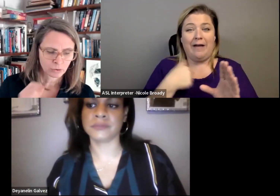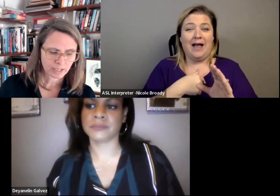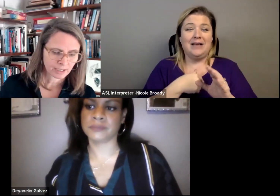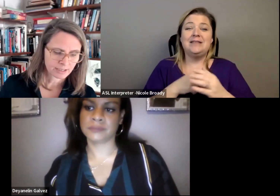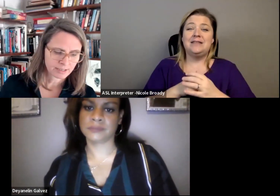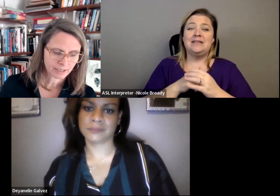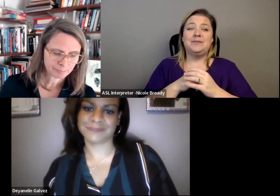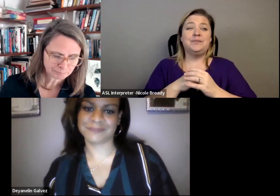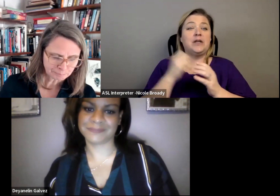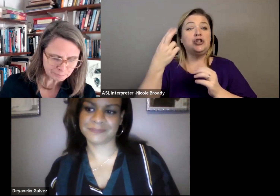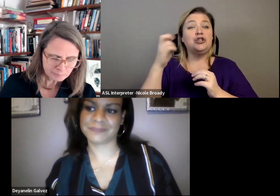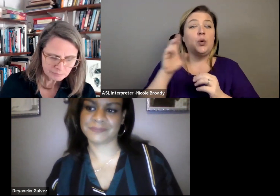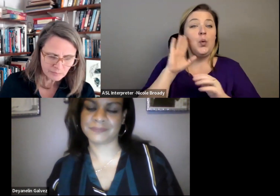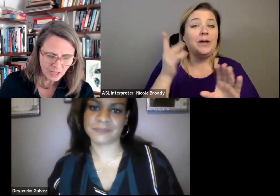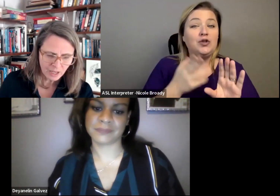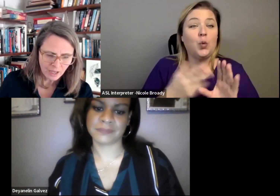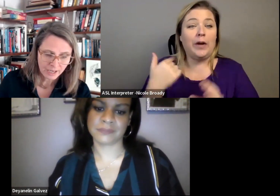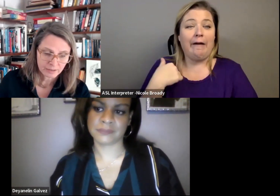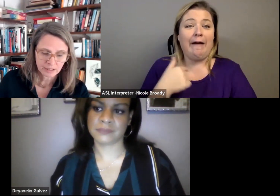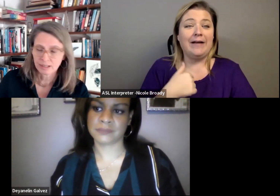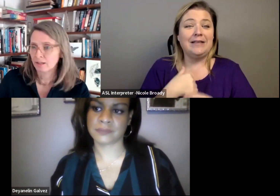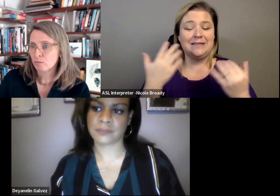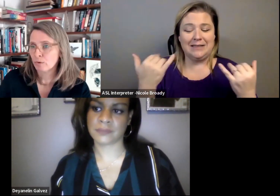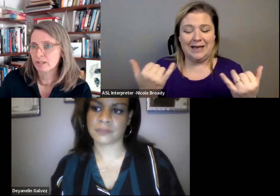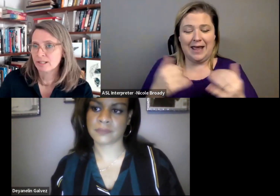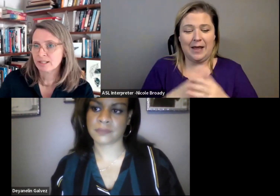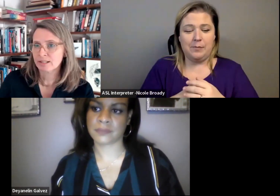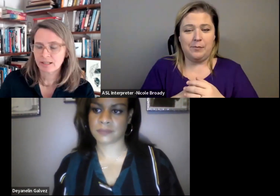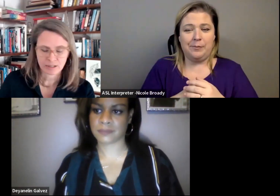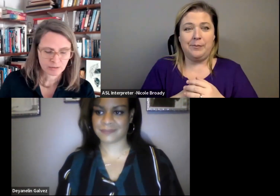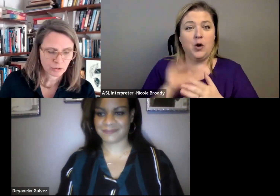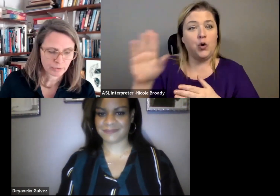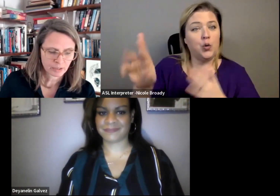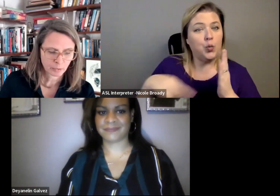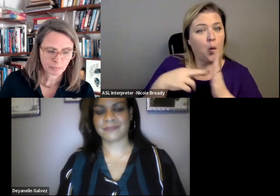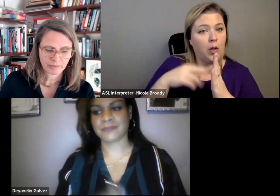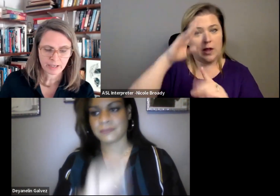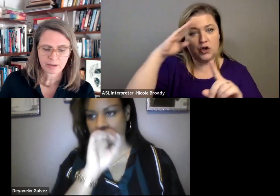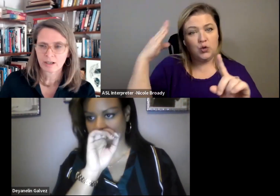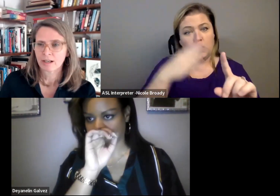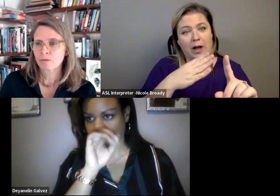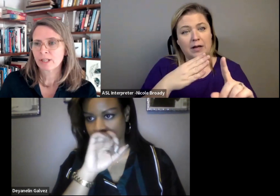be joining us in our role as a direct support provider. So